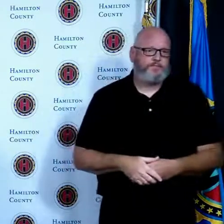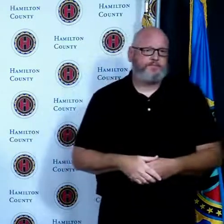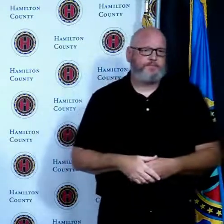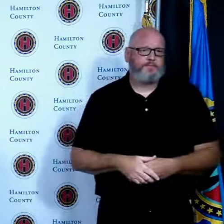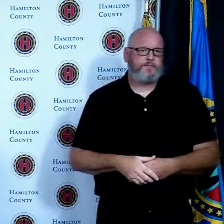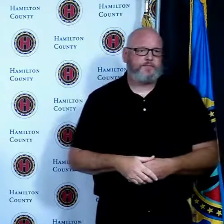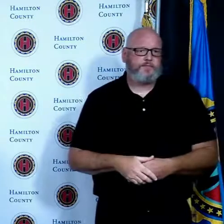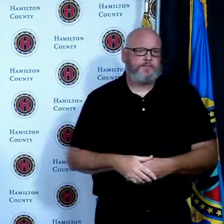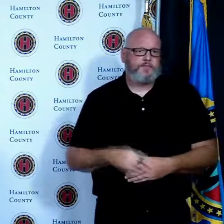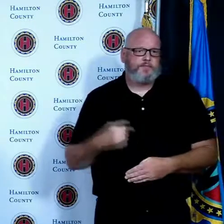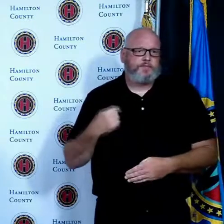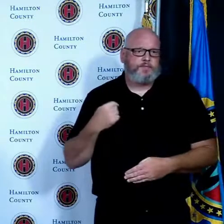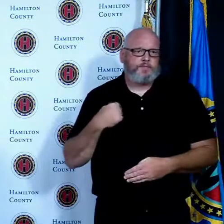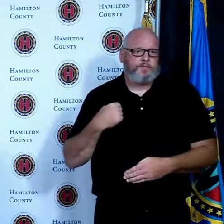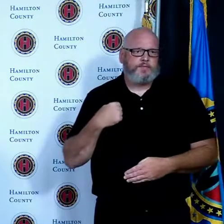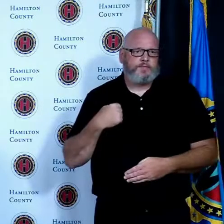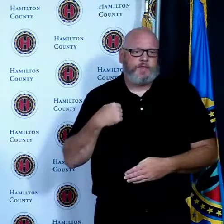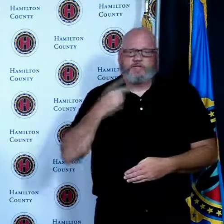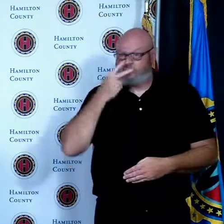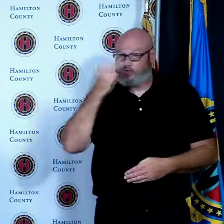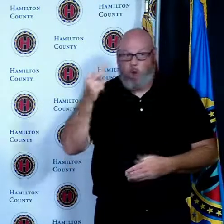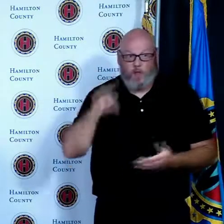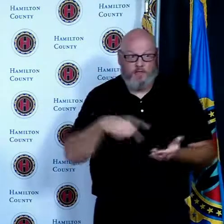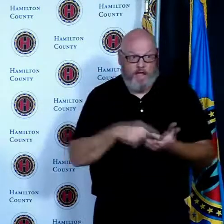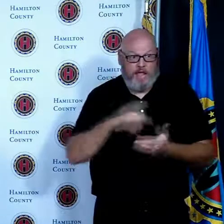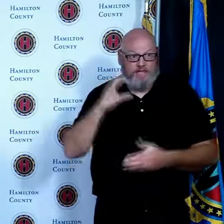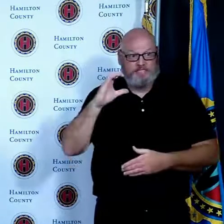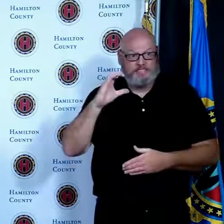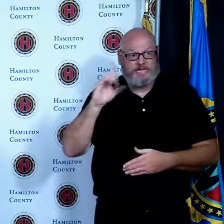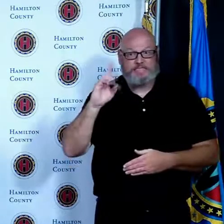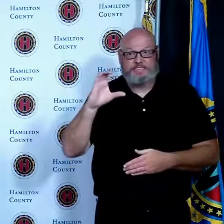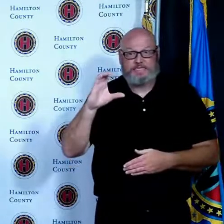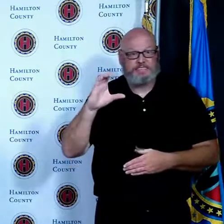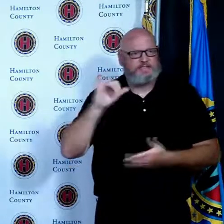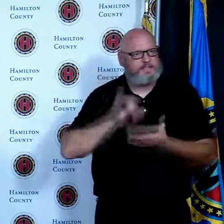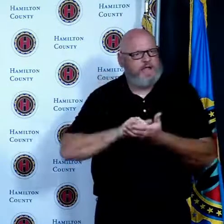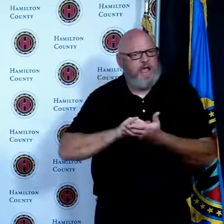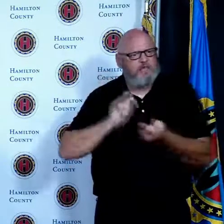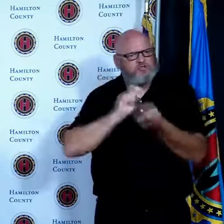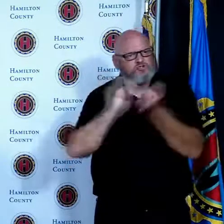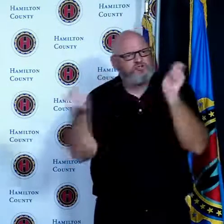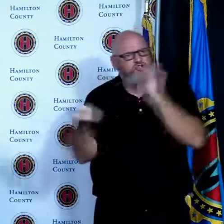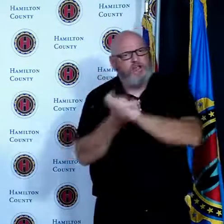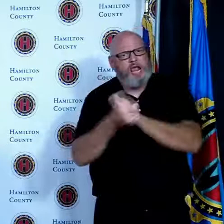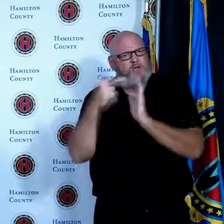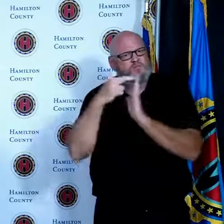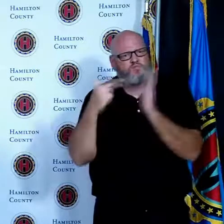basically said not to do that what do you make of that guidance and is that something the county would